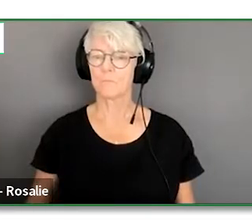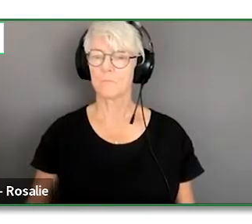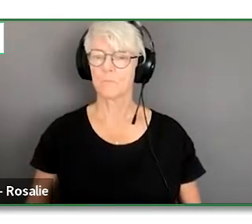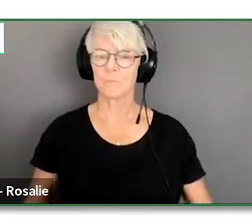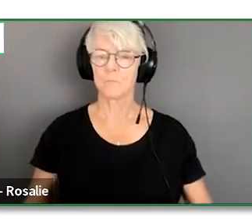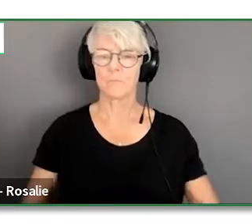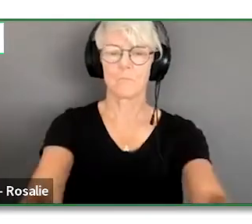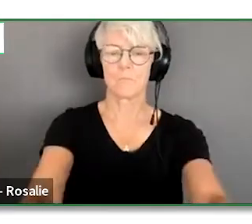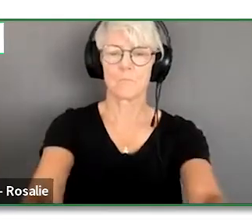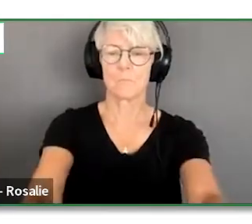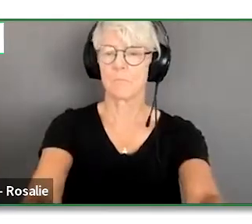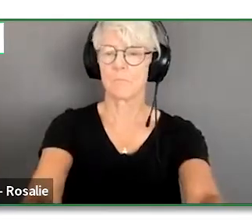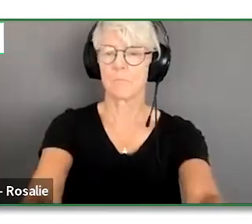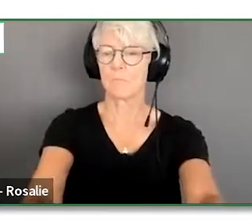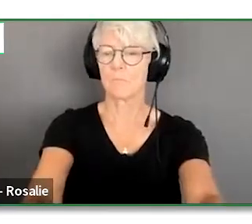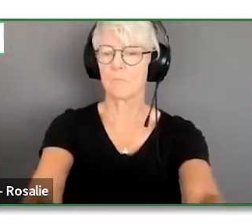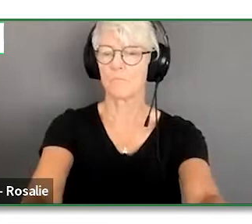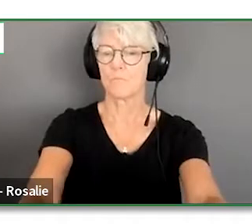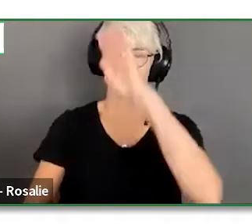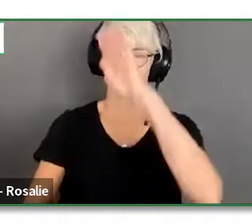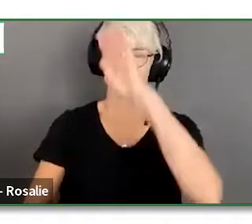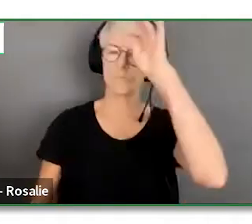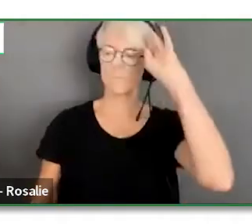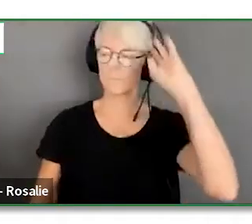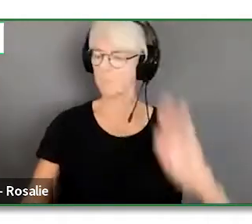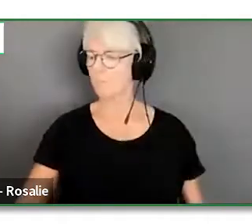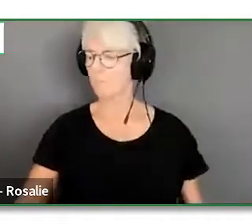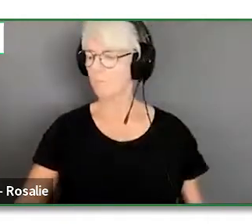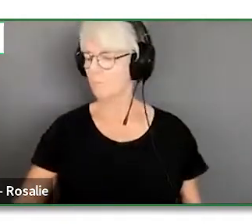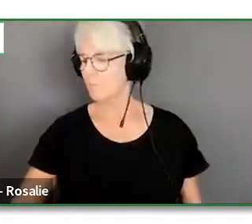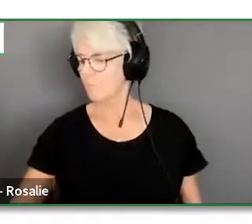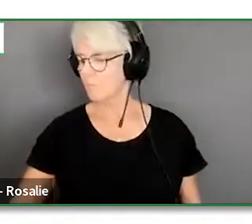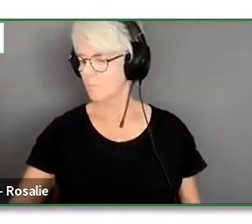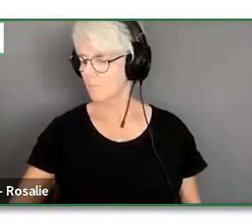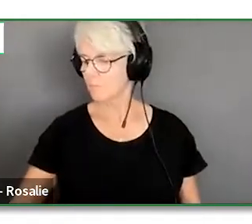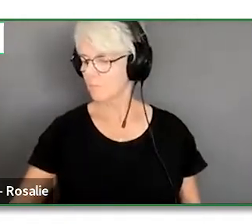and let me explain what this is. This is a map of Canada